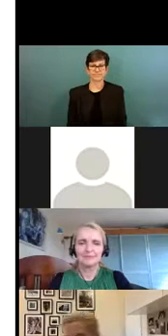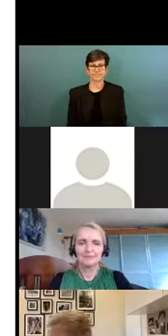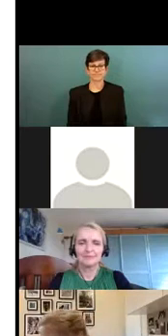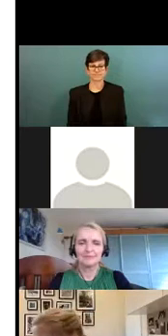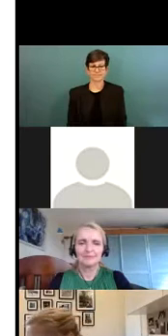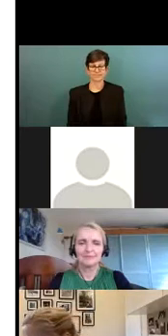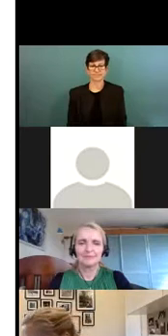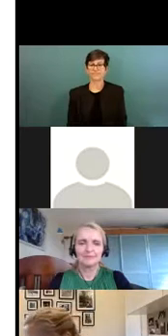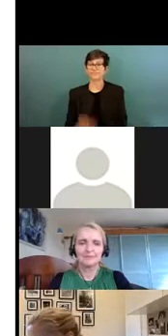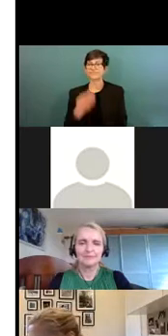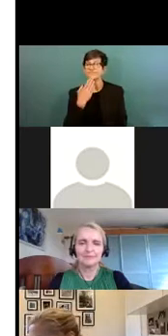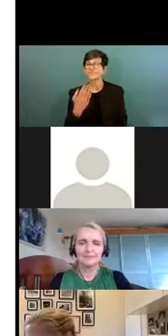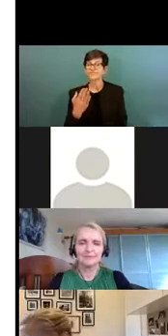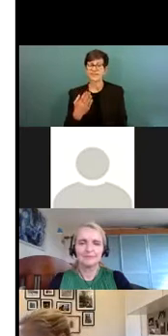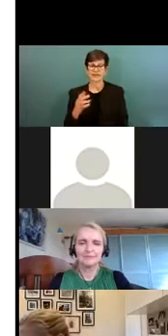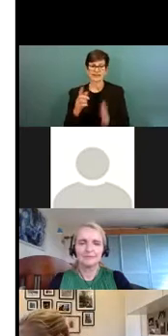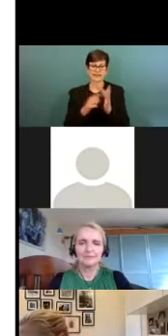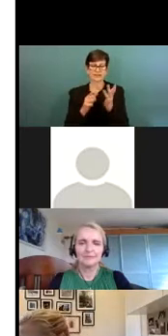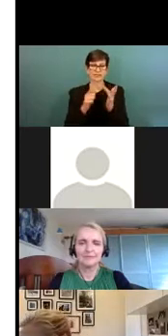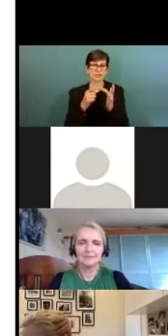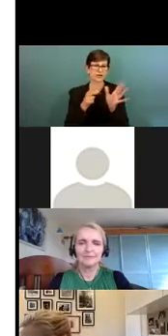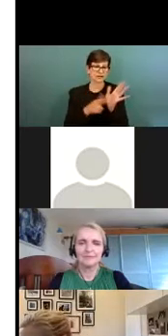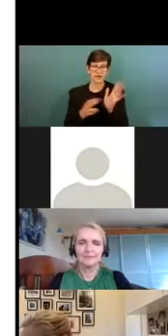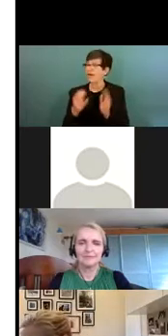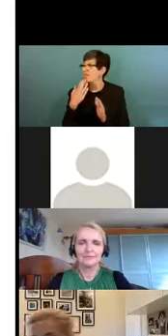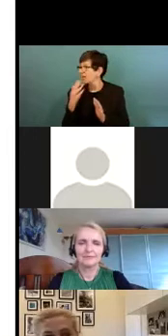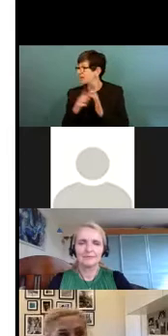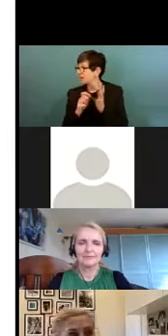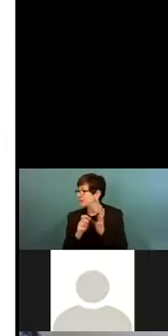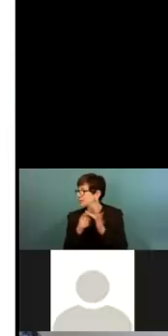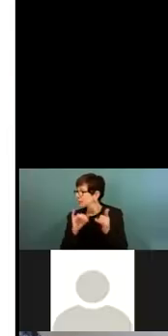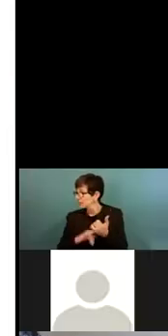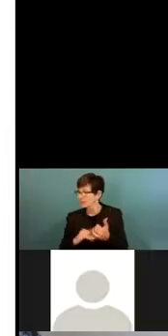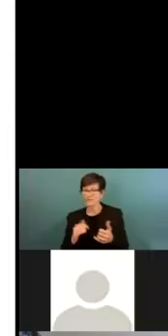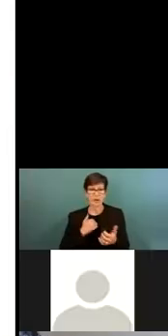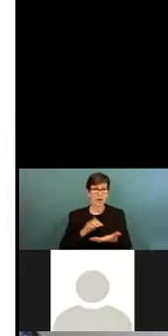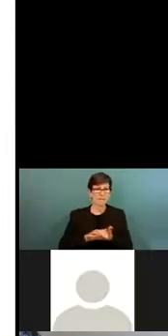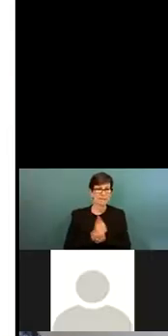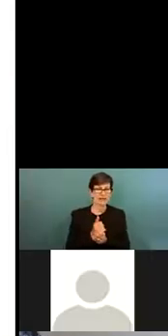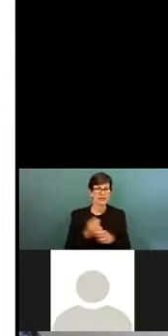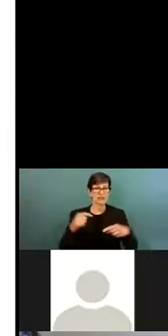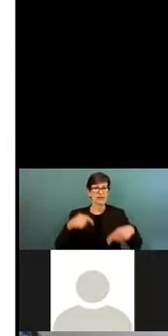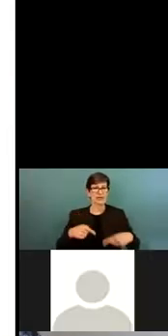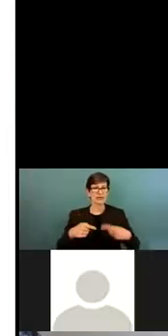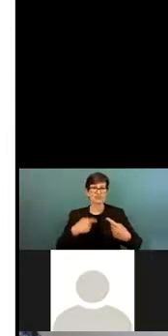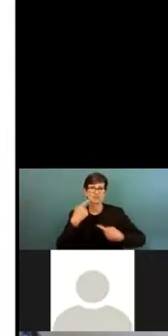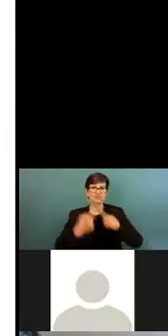Thanks so much Jules. Look, it's a real pleasure to be able to share with everybody the work